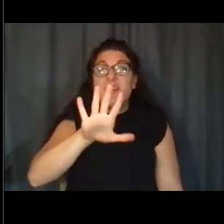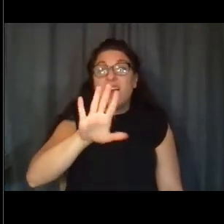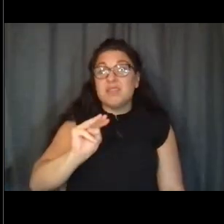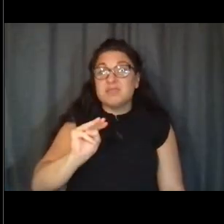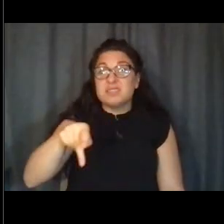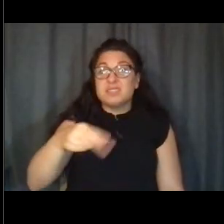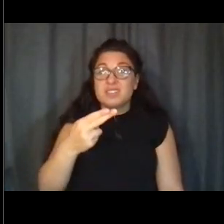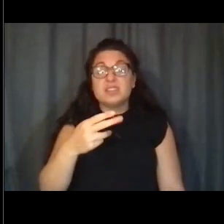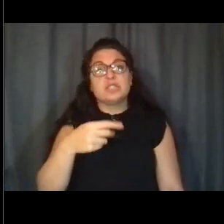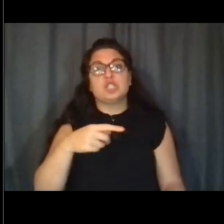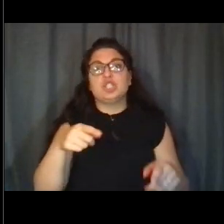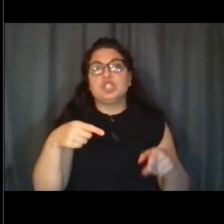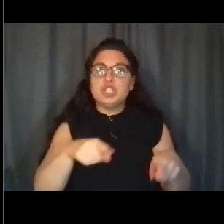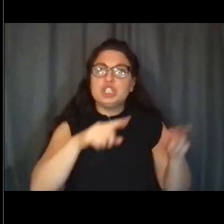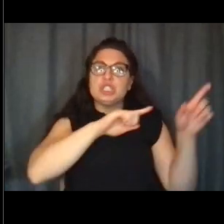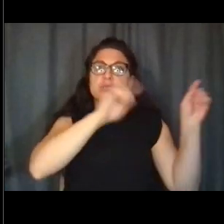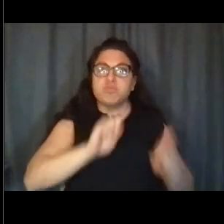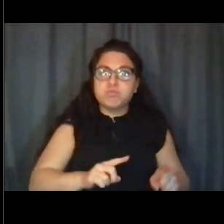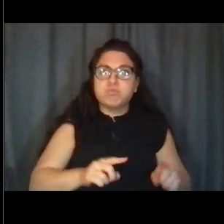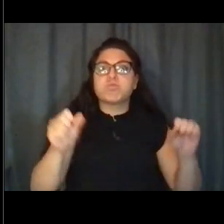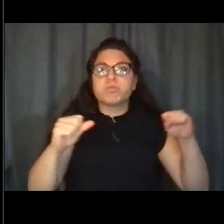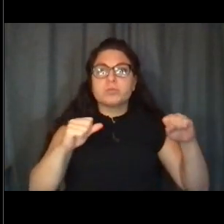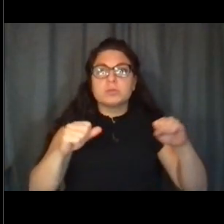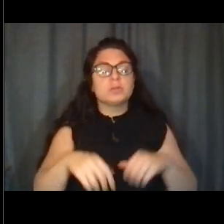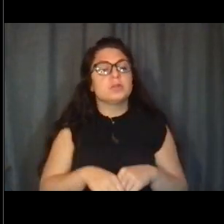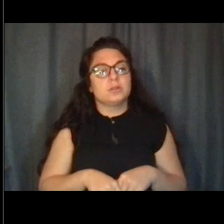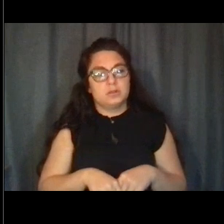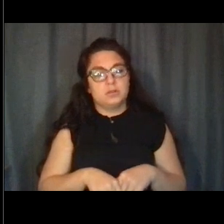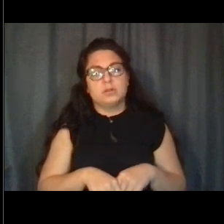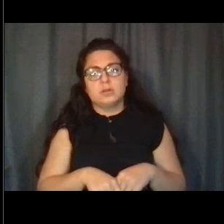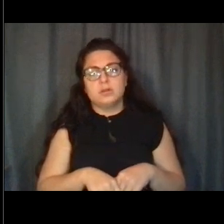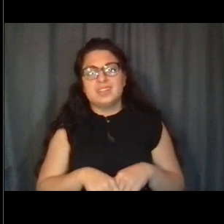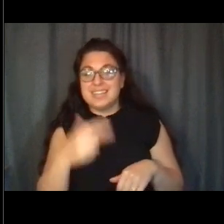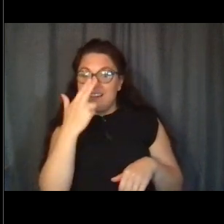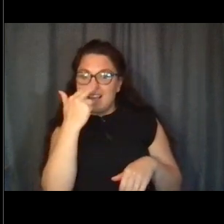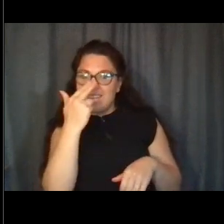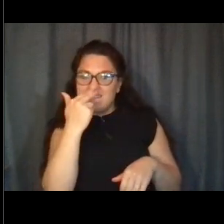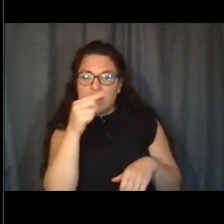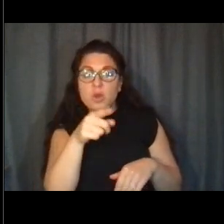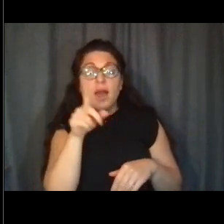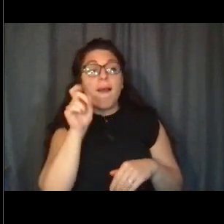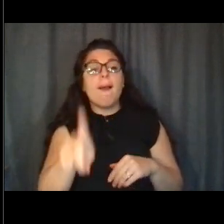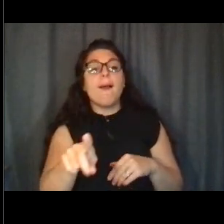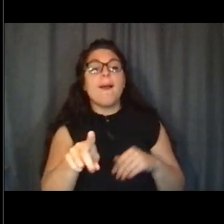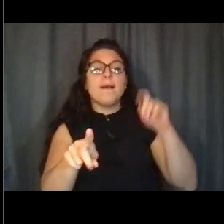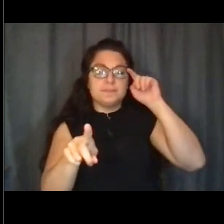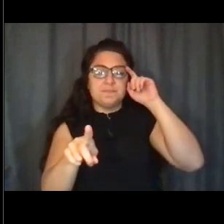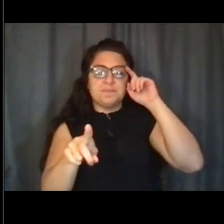We've got some sixties and you know what? We actually, it's funny you ask this 'cause we actually got a question earlier.